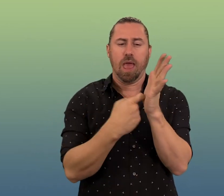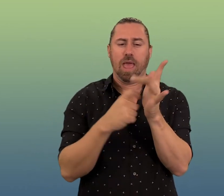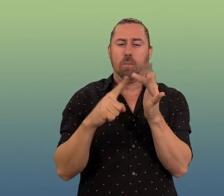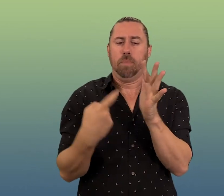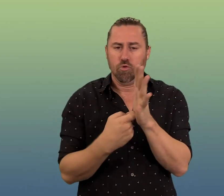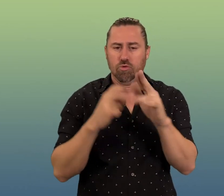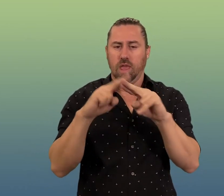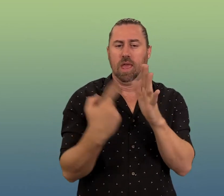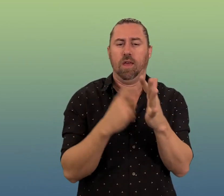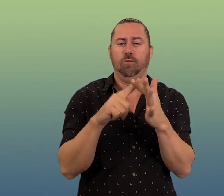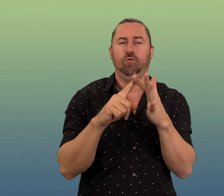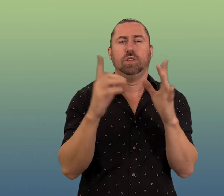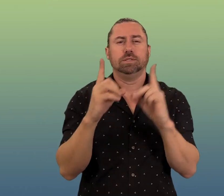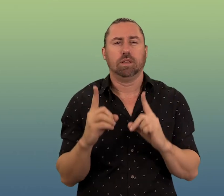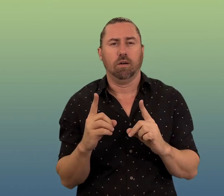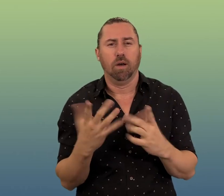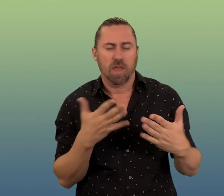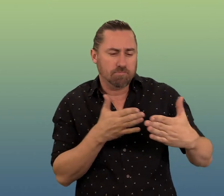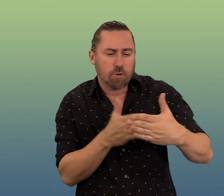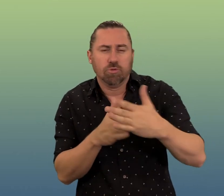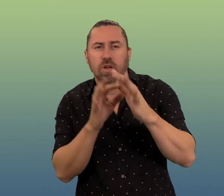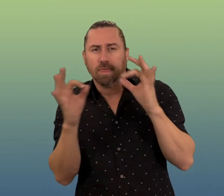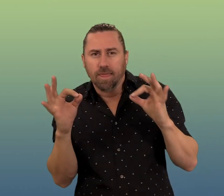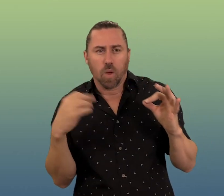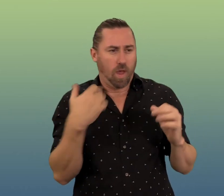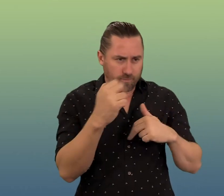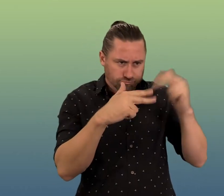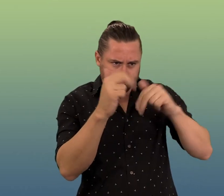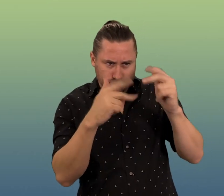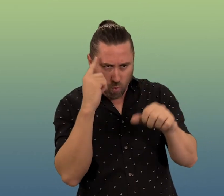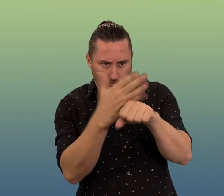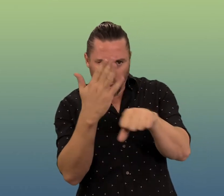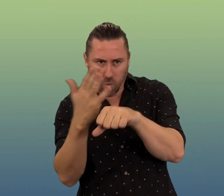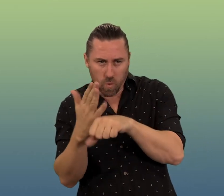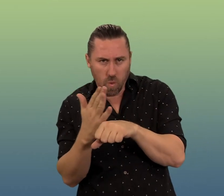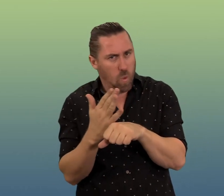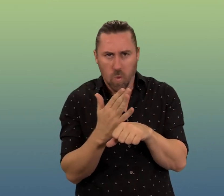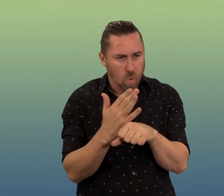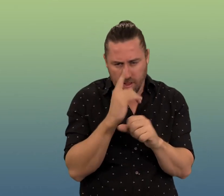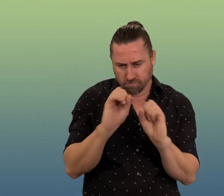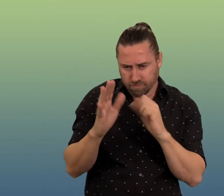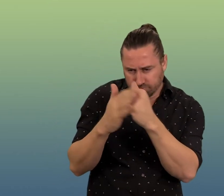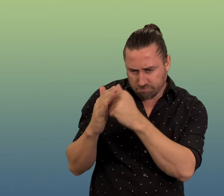Barrier-free design. Constructing or retrofitting infrastructure in vehicles